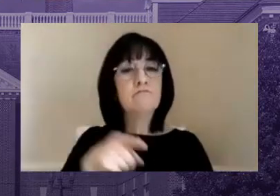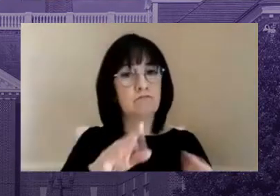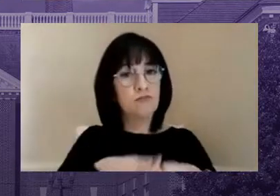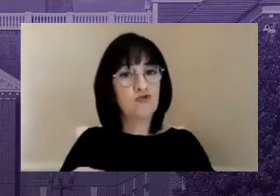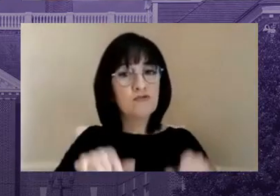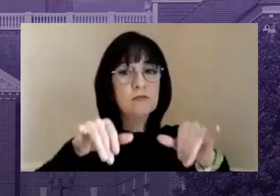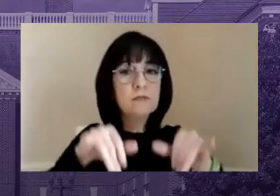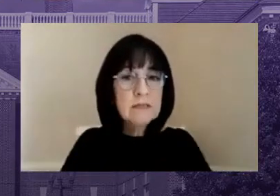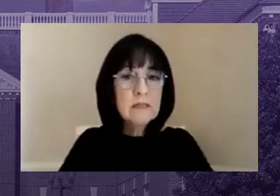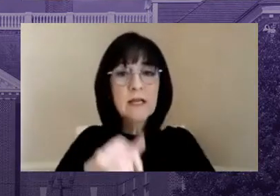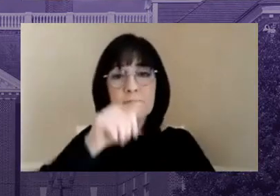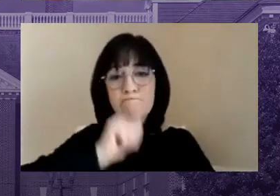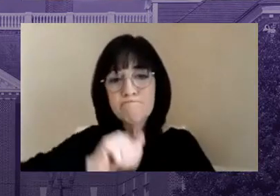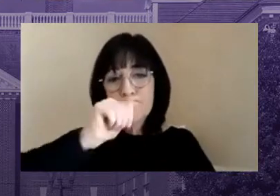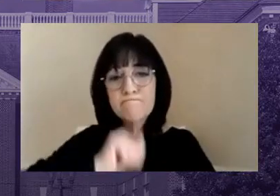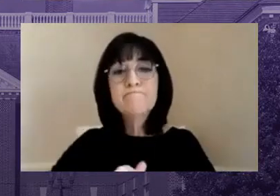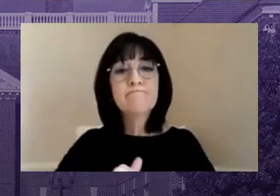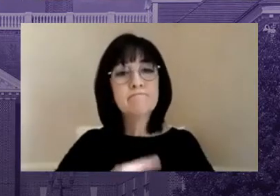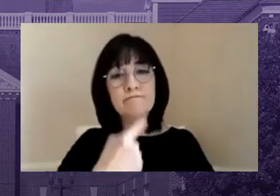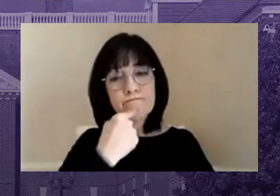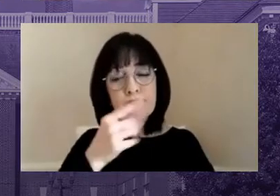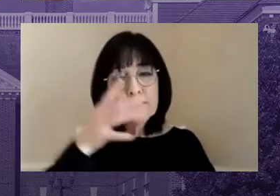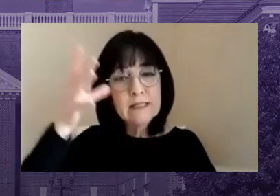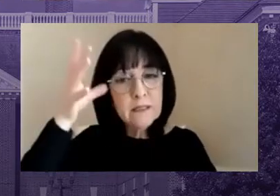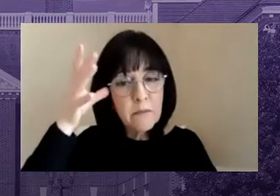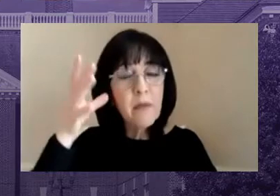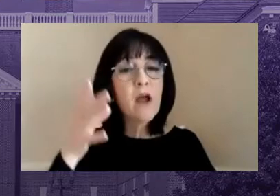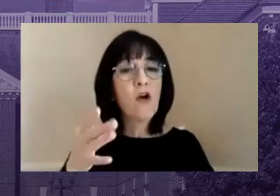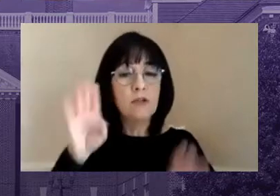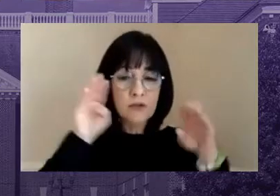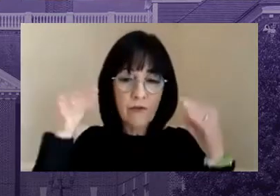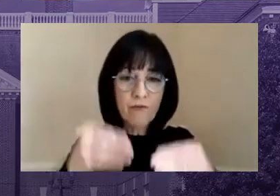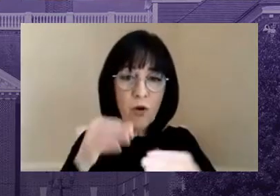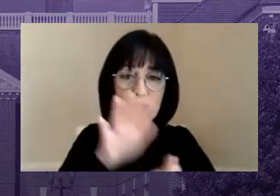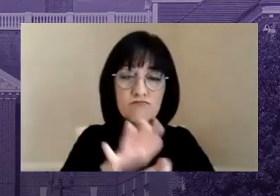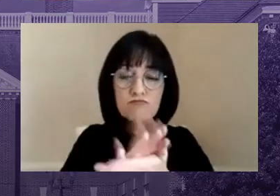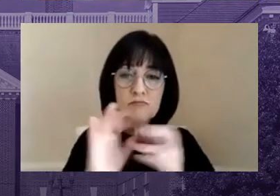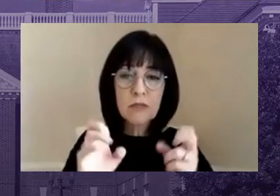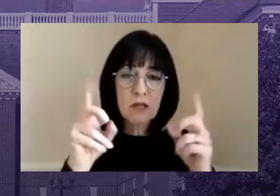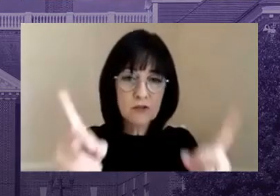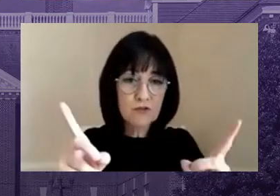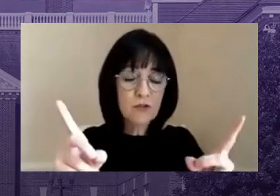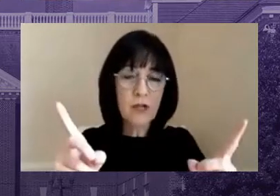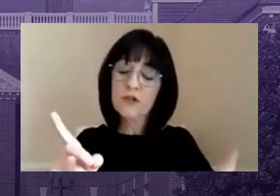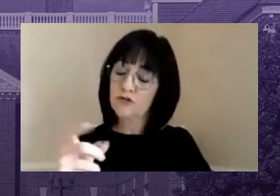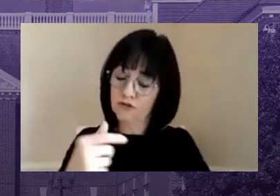of everyone in the Caesar Rodney School District, let me just say that to us, while April is the